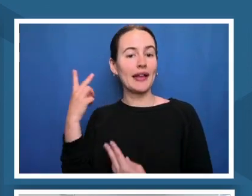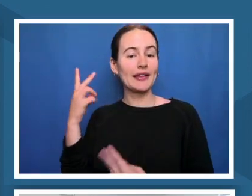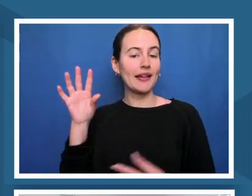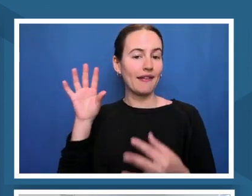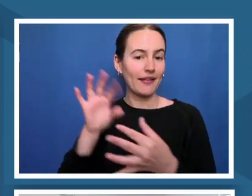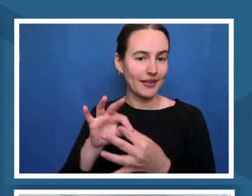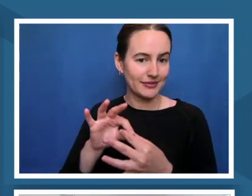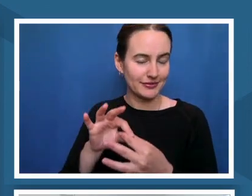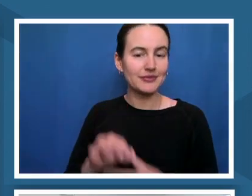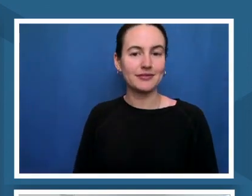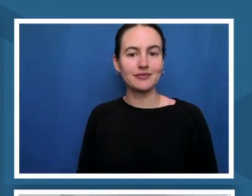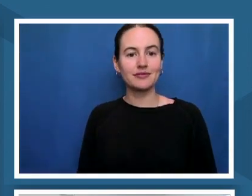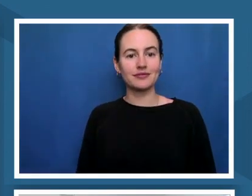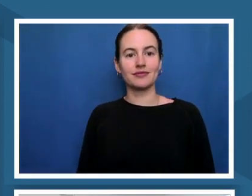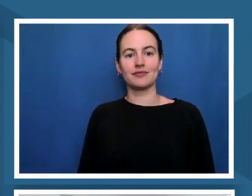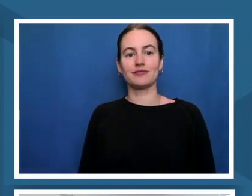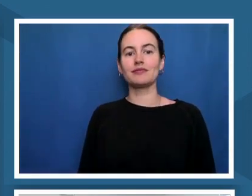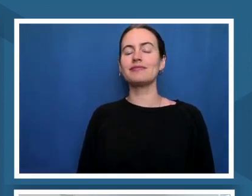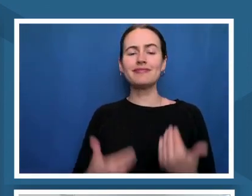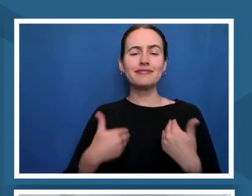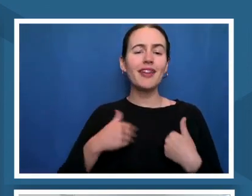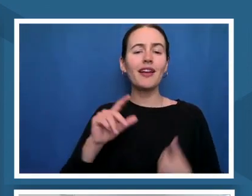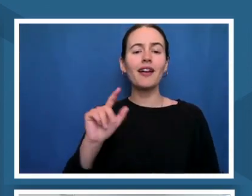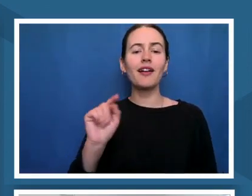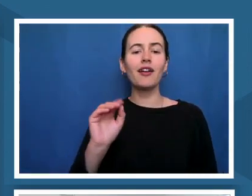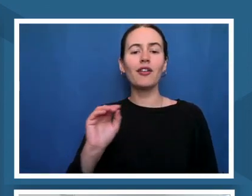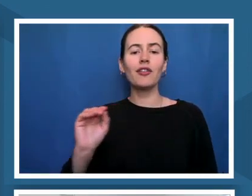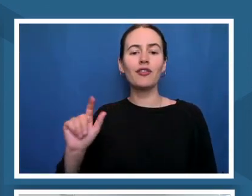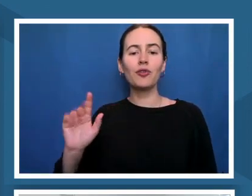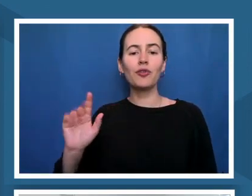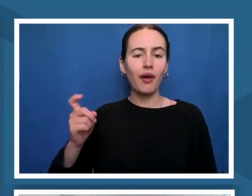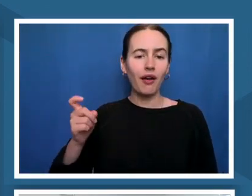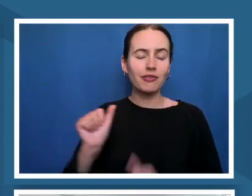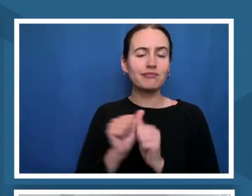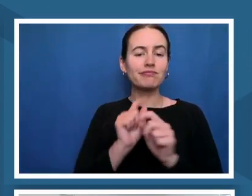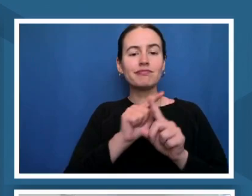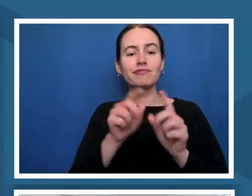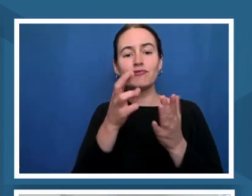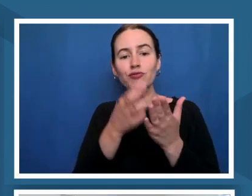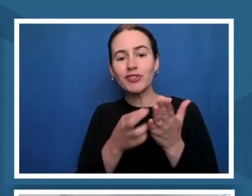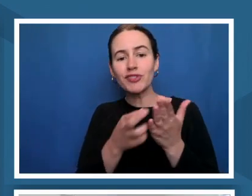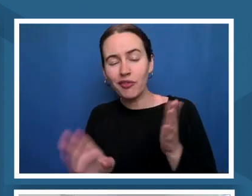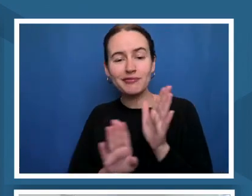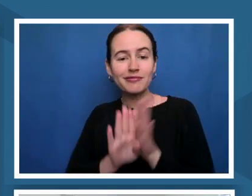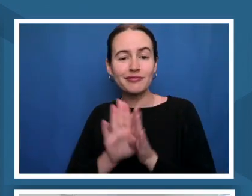a tool box of resources for developing